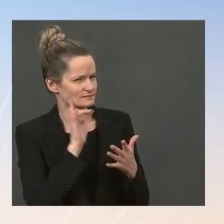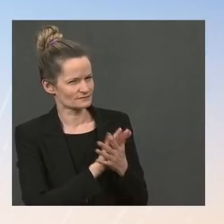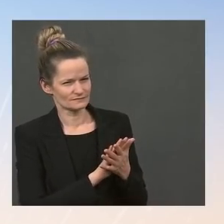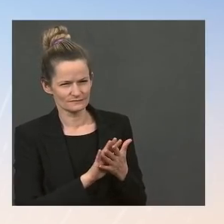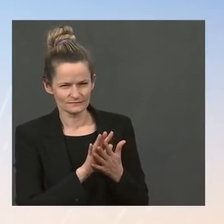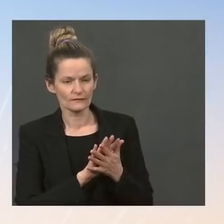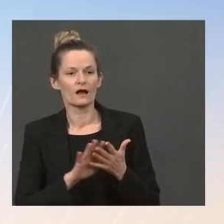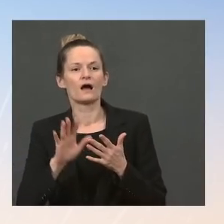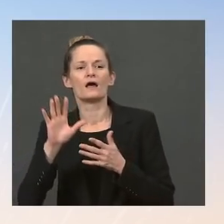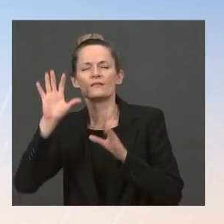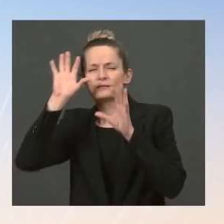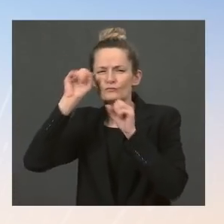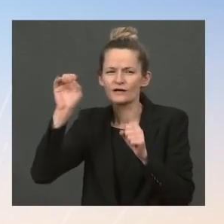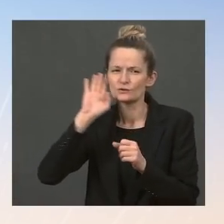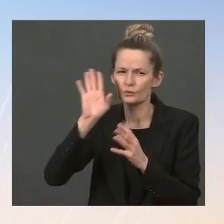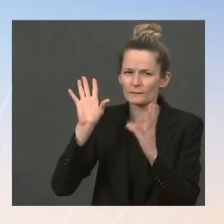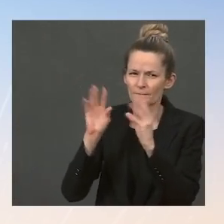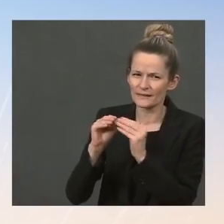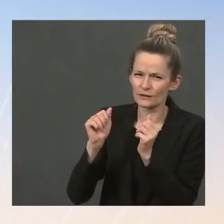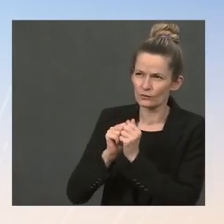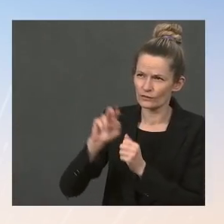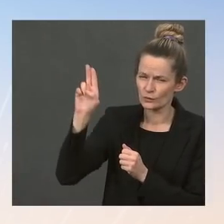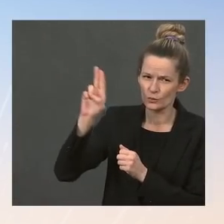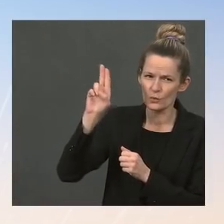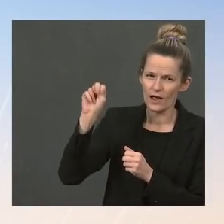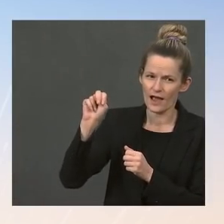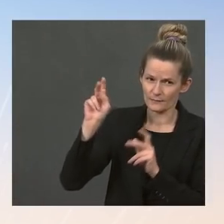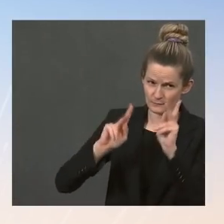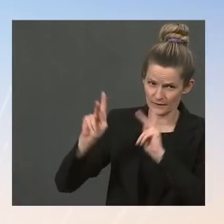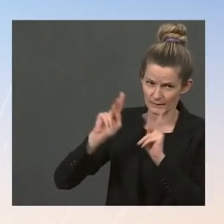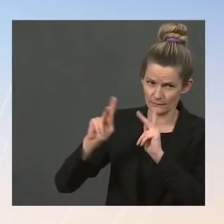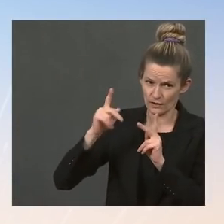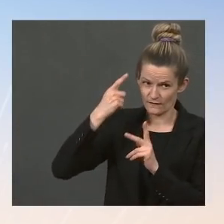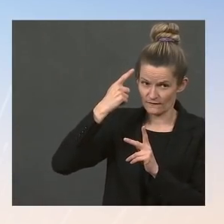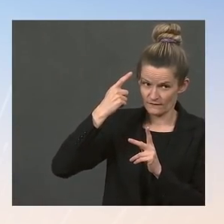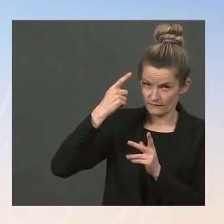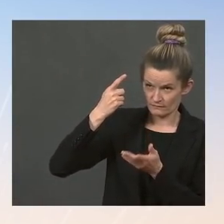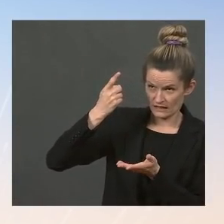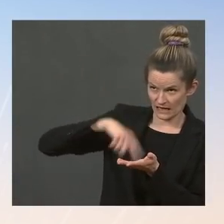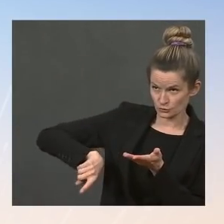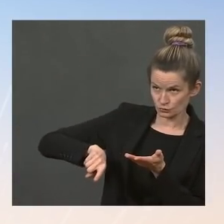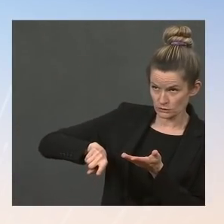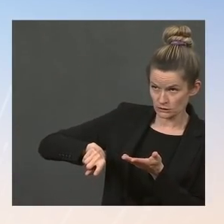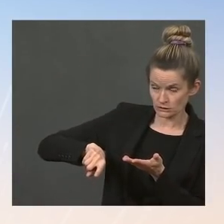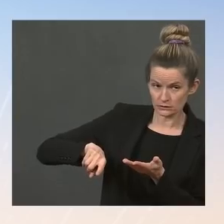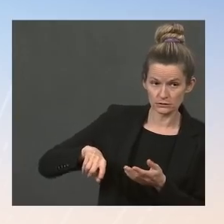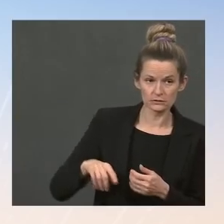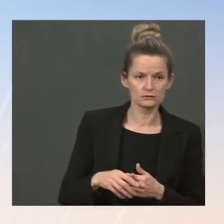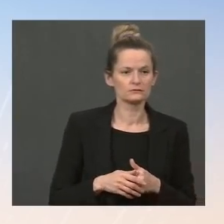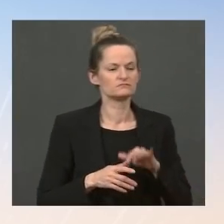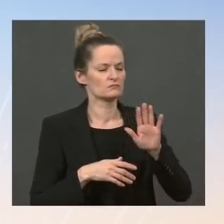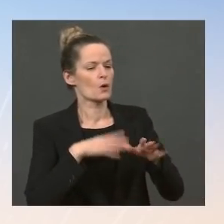Ms. Psaki: I don't have anything yet on next week. I should have some more on it tomorrow, and then I can outline for you what is --